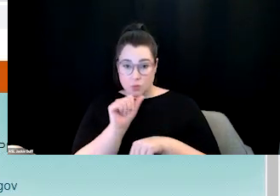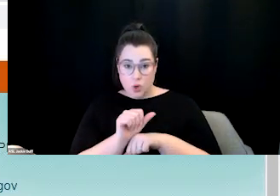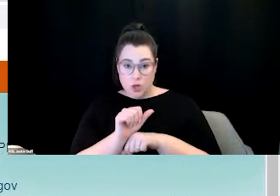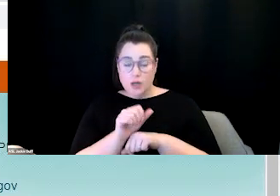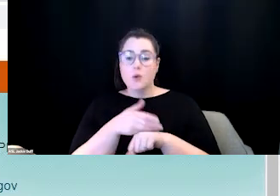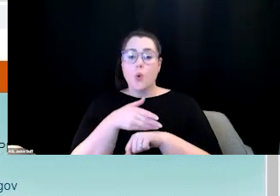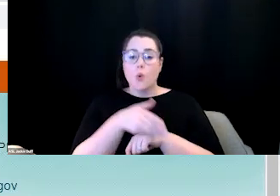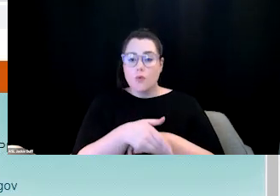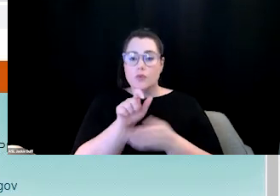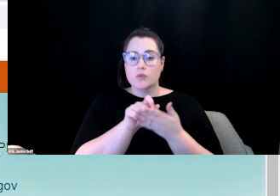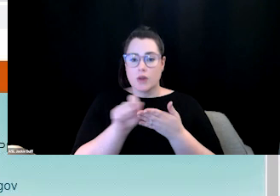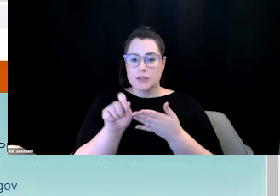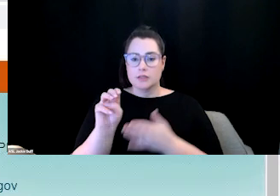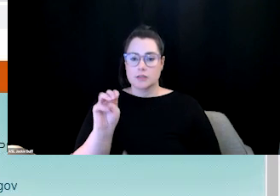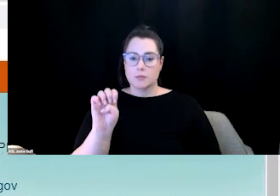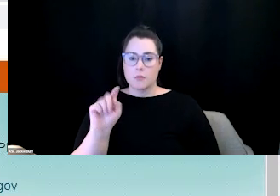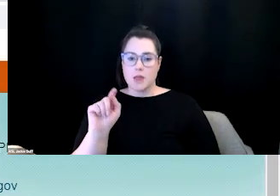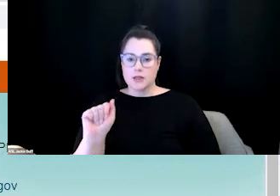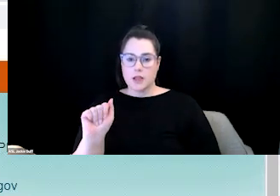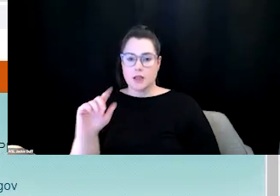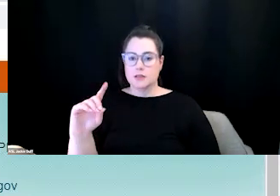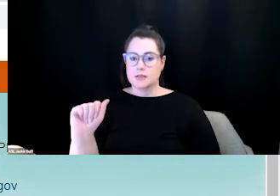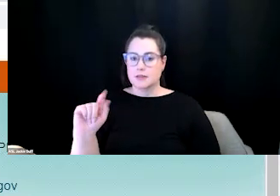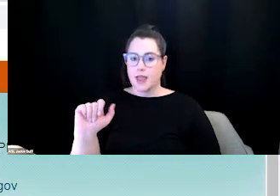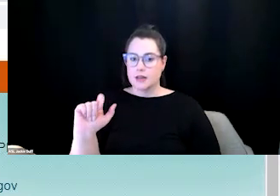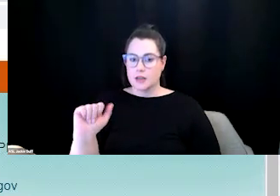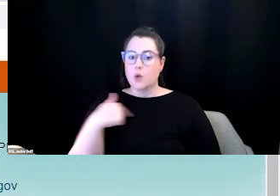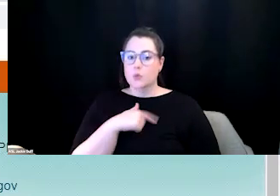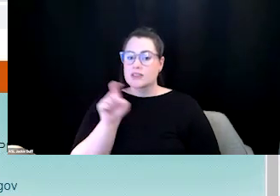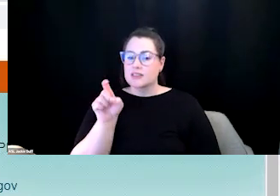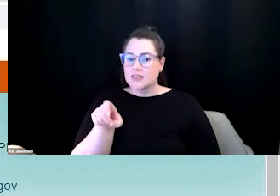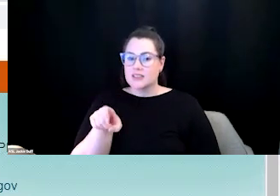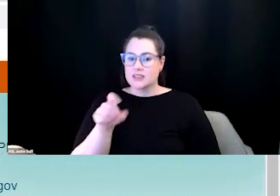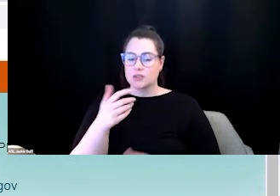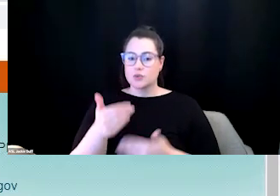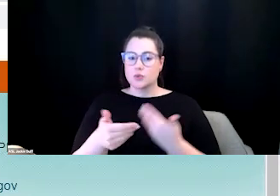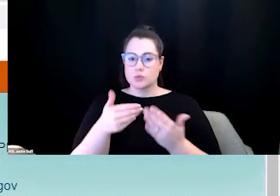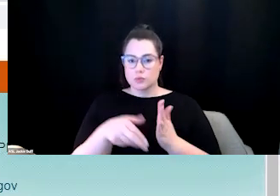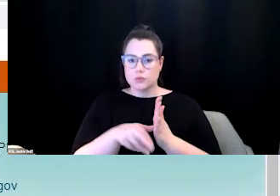And we need that metadata in order to process this file correctly. So just be mindful.